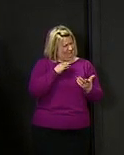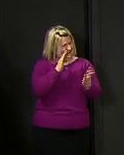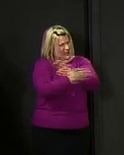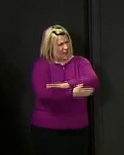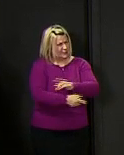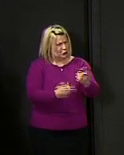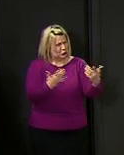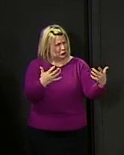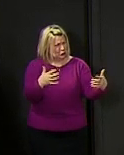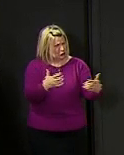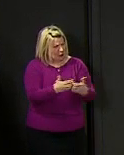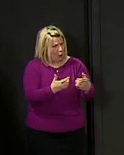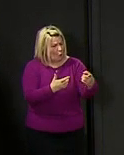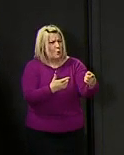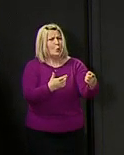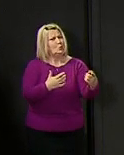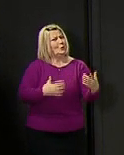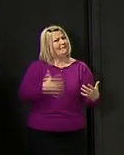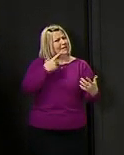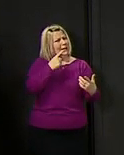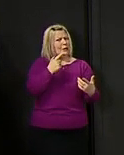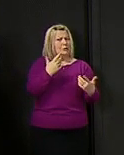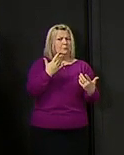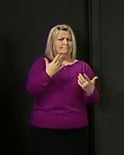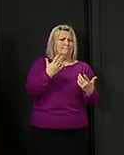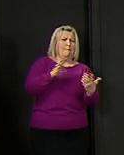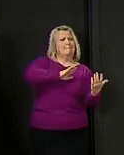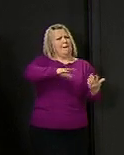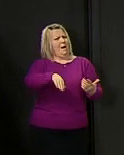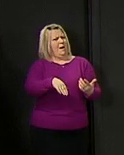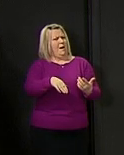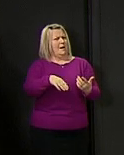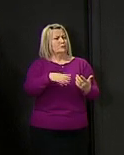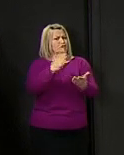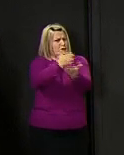And also, in the interests of moving forward a big question mark is about trust, and also